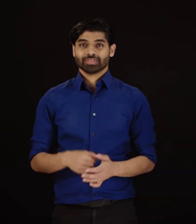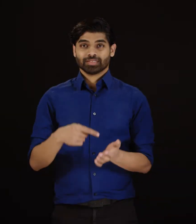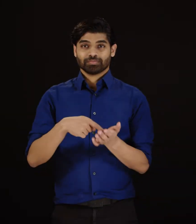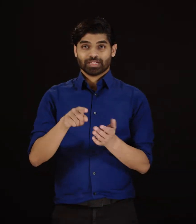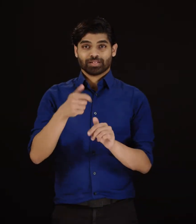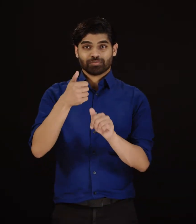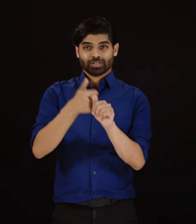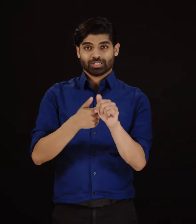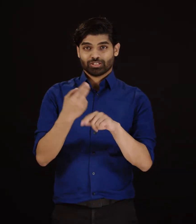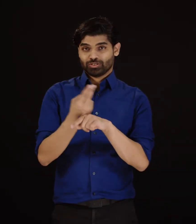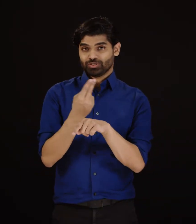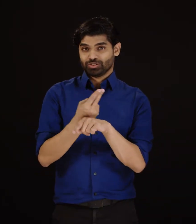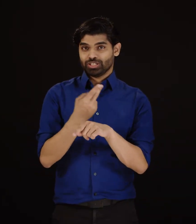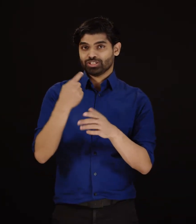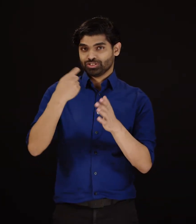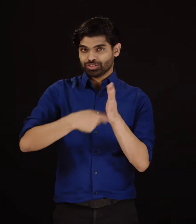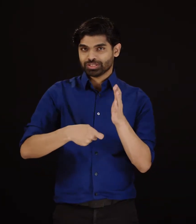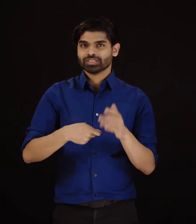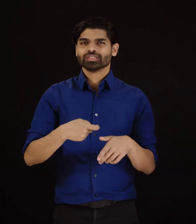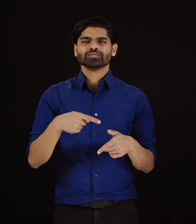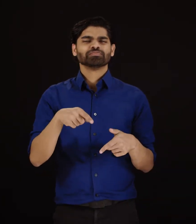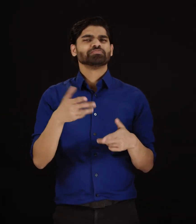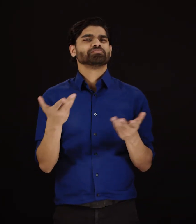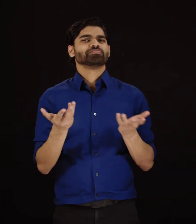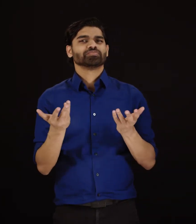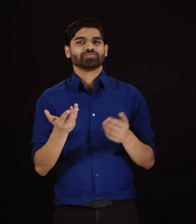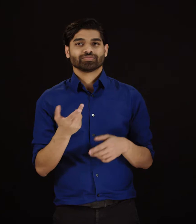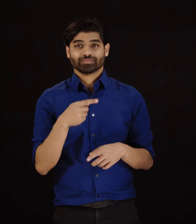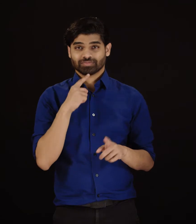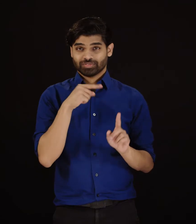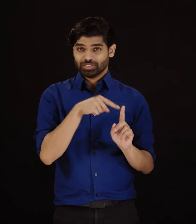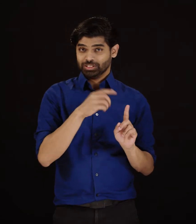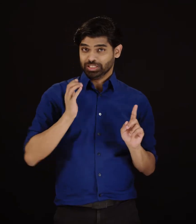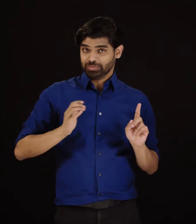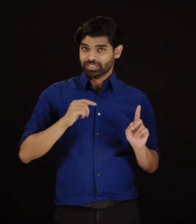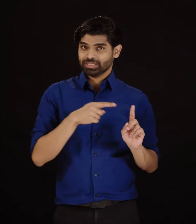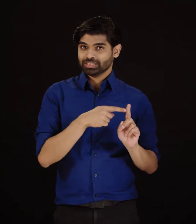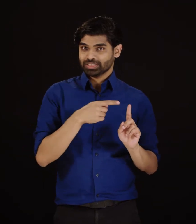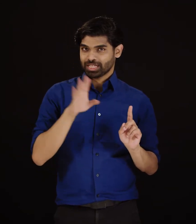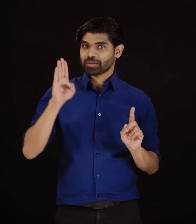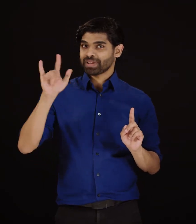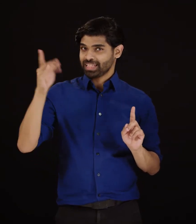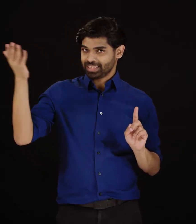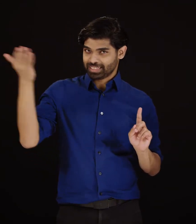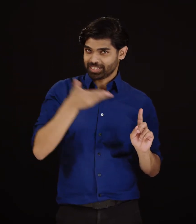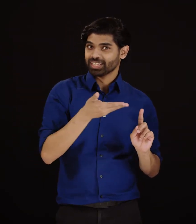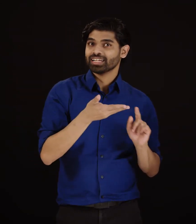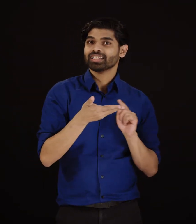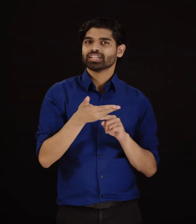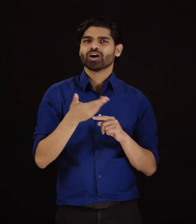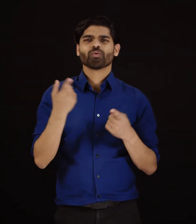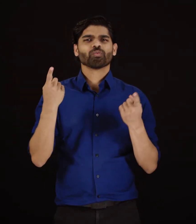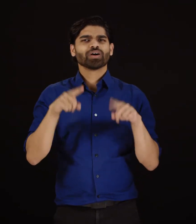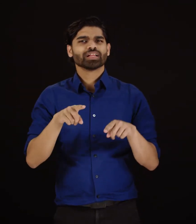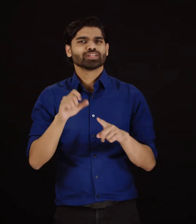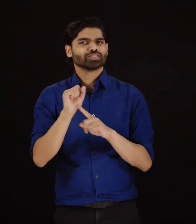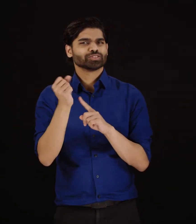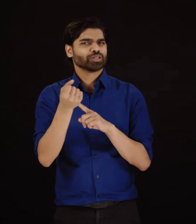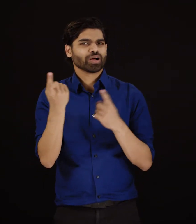A Pay-per-use Charge is billed to a customer when they use optional services that are not included in their plan.